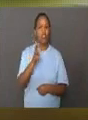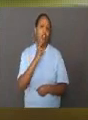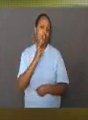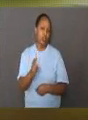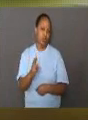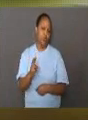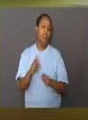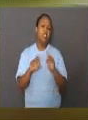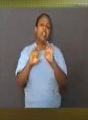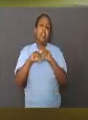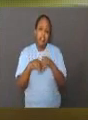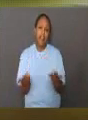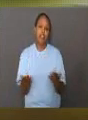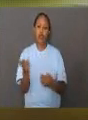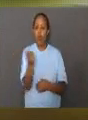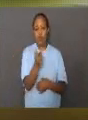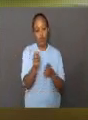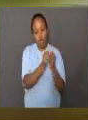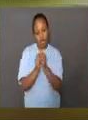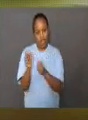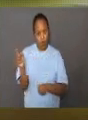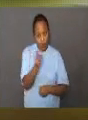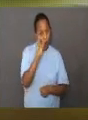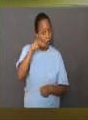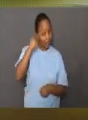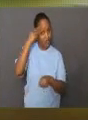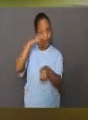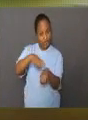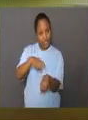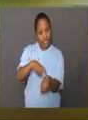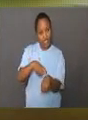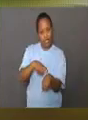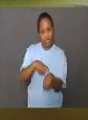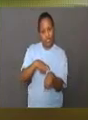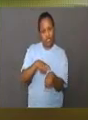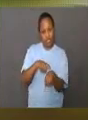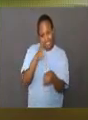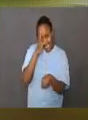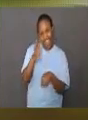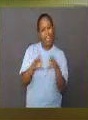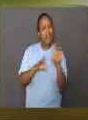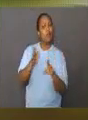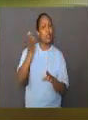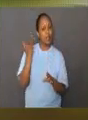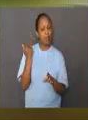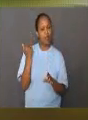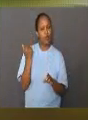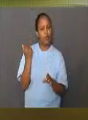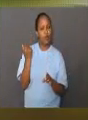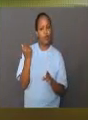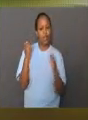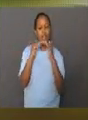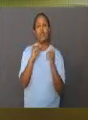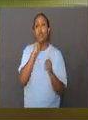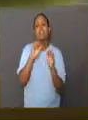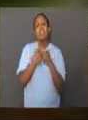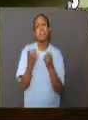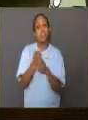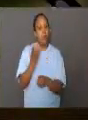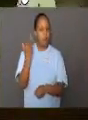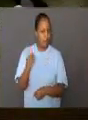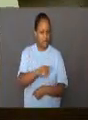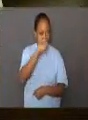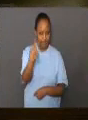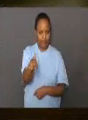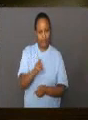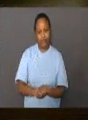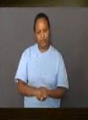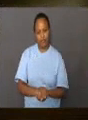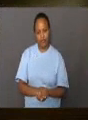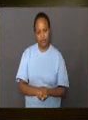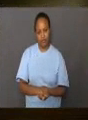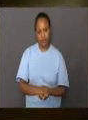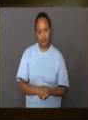how were they combined in the derg regime to create a situation of inequality